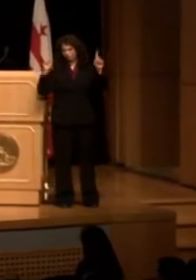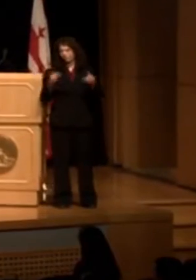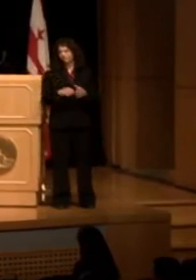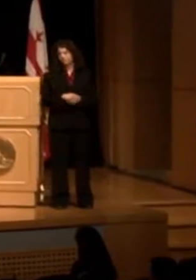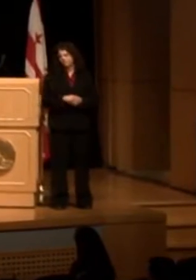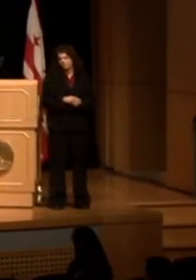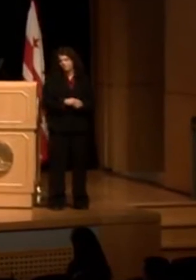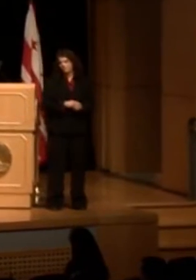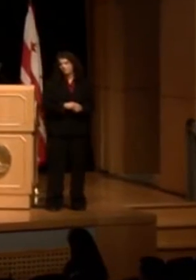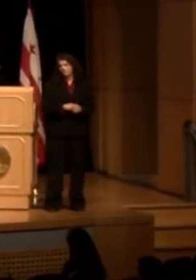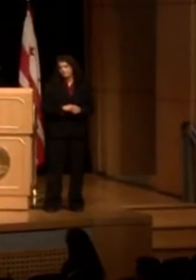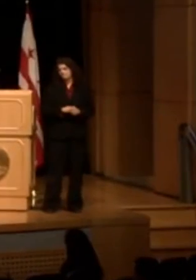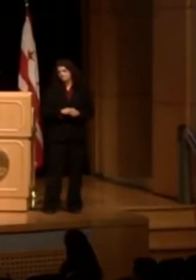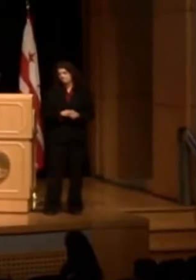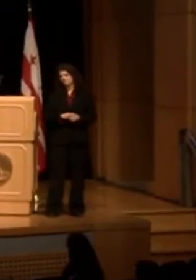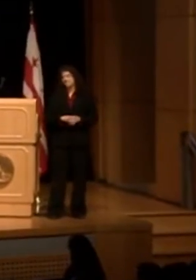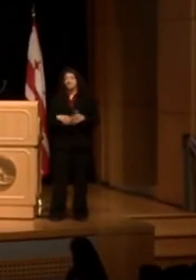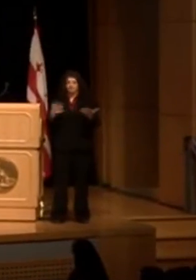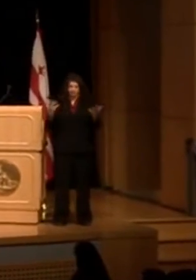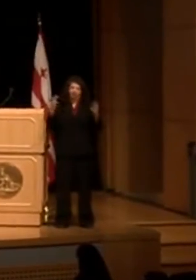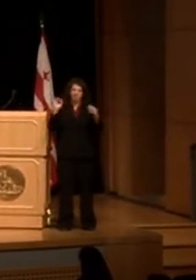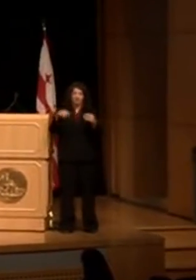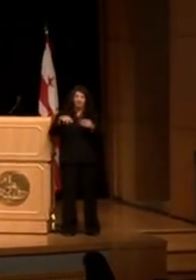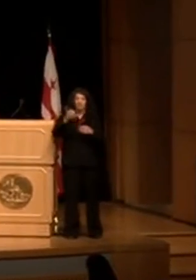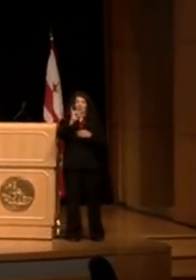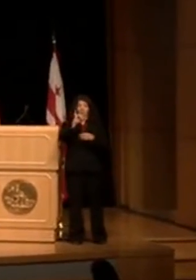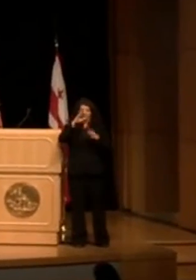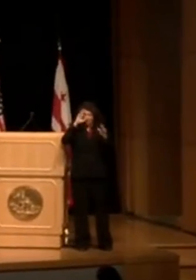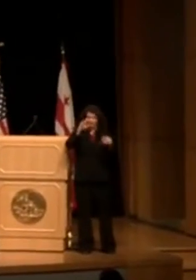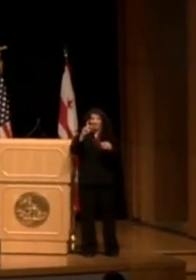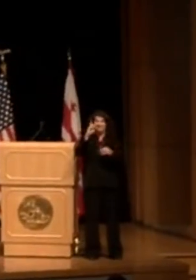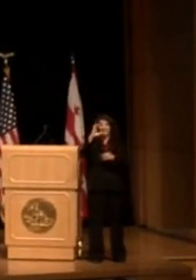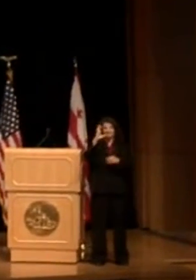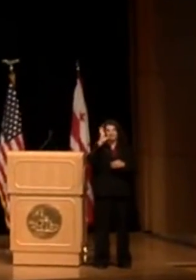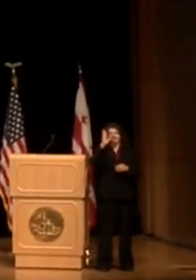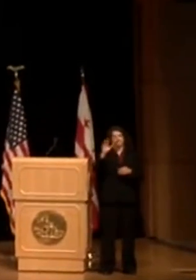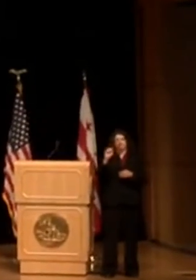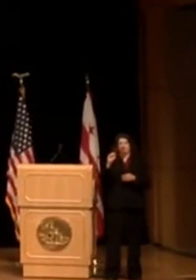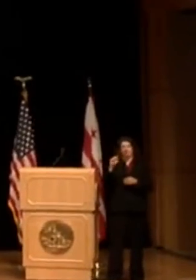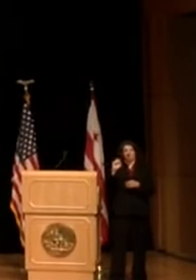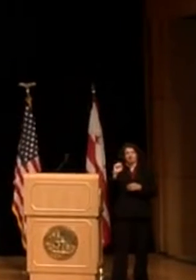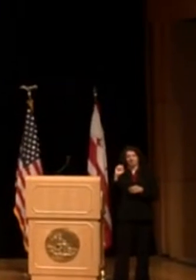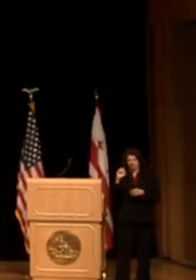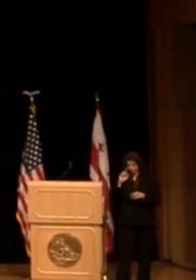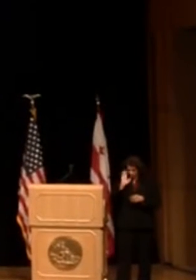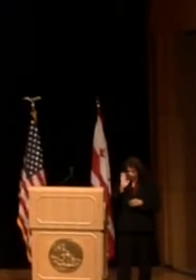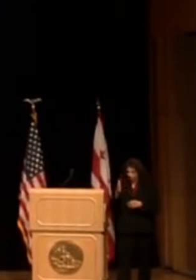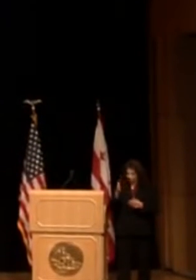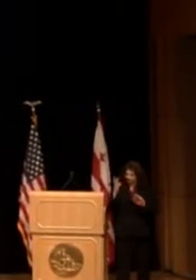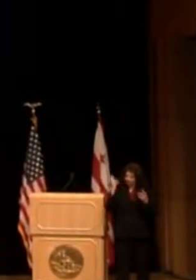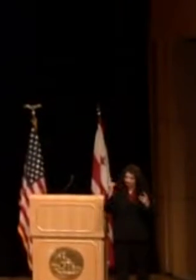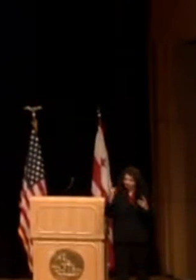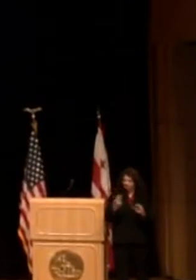I THINK VERY FEW STATES TODAY COULD SAY THAT THEY HAVE INCREASED THEIR TAXABLE COLLECTIONS BY A BILLION DOLLARS